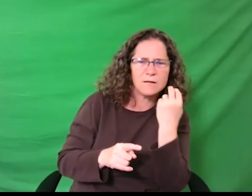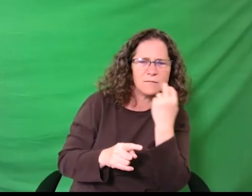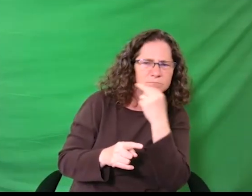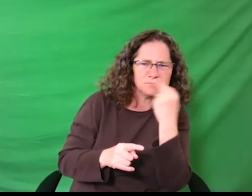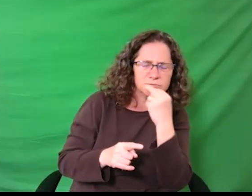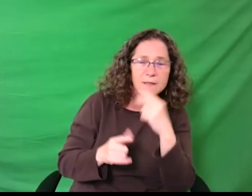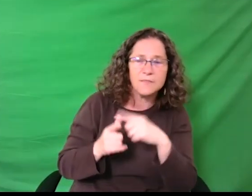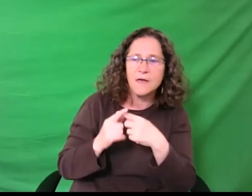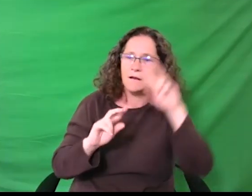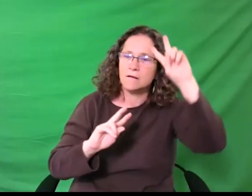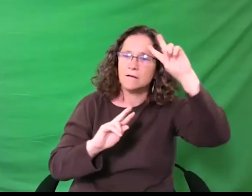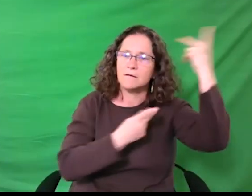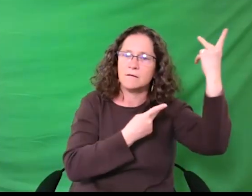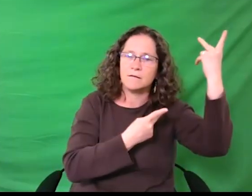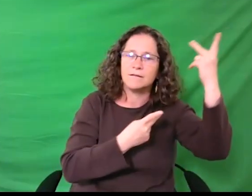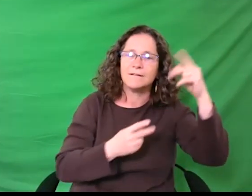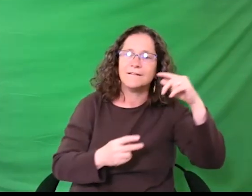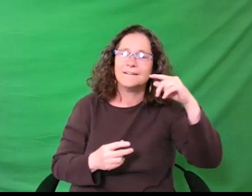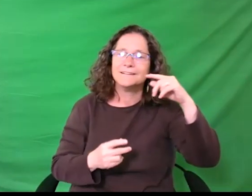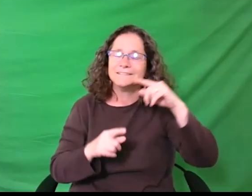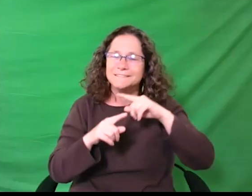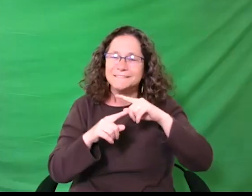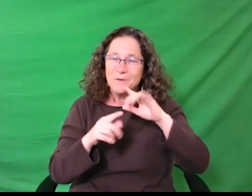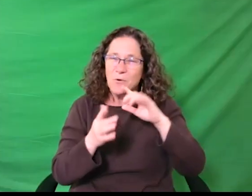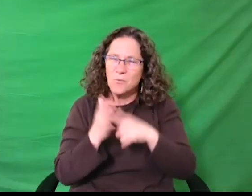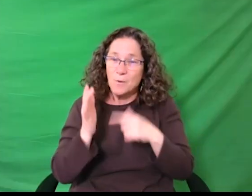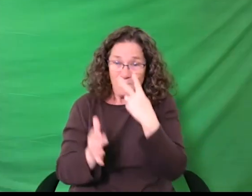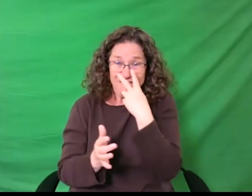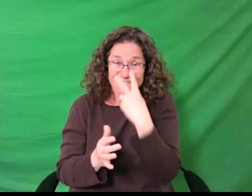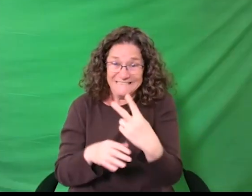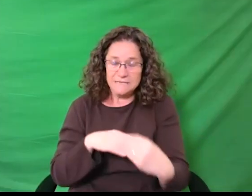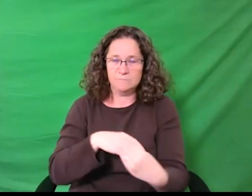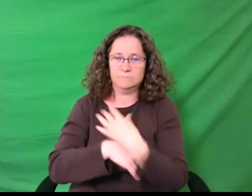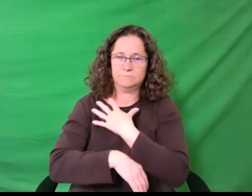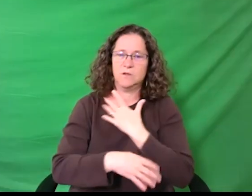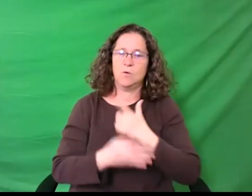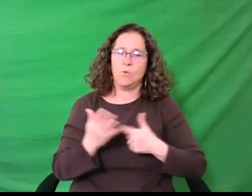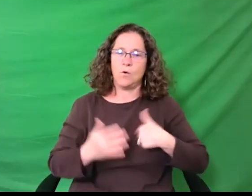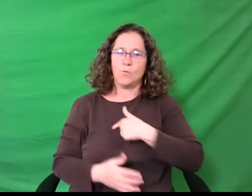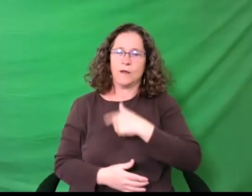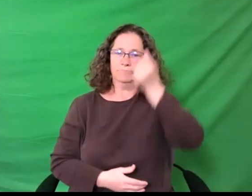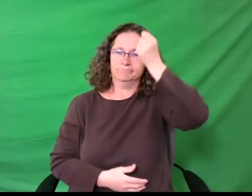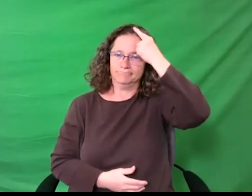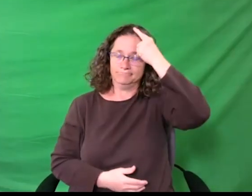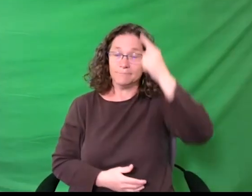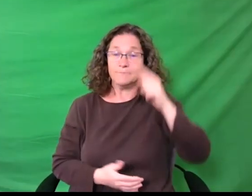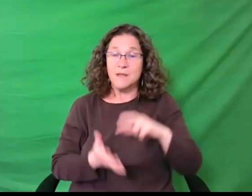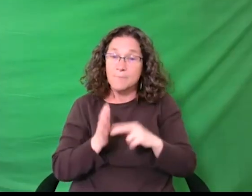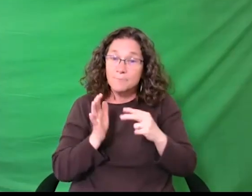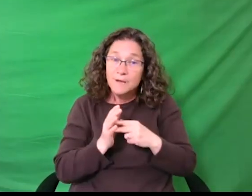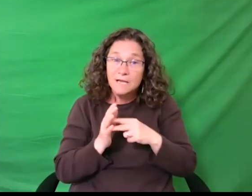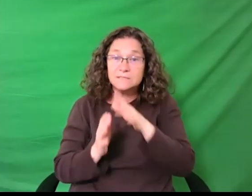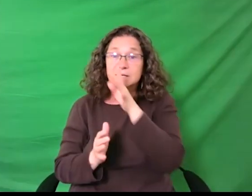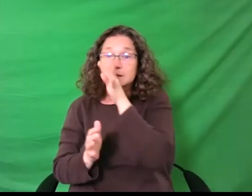It just shows that we're influenced by what we see. That speech and language is not an auditory process.